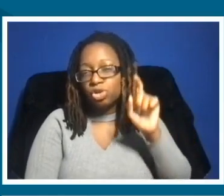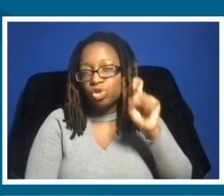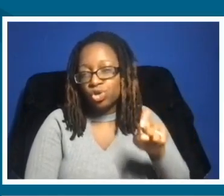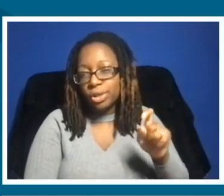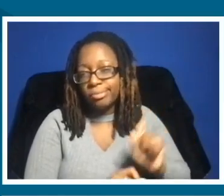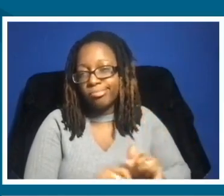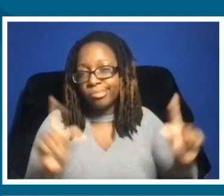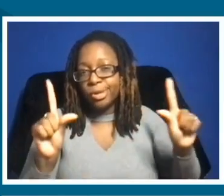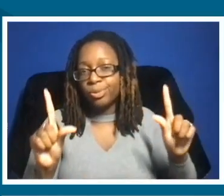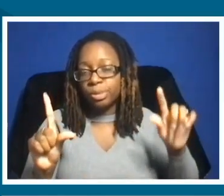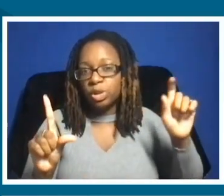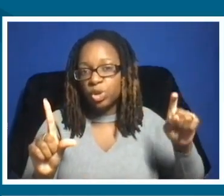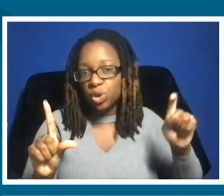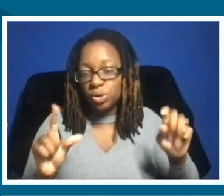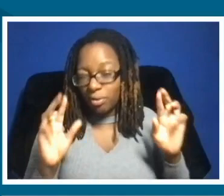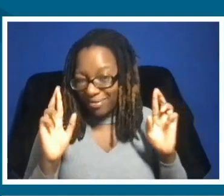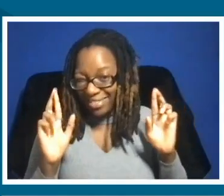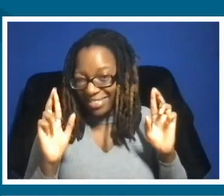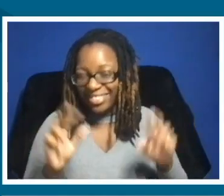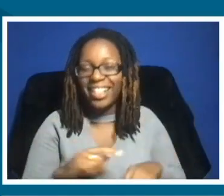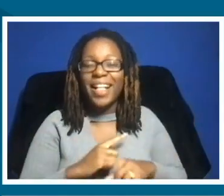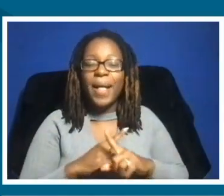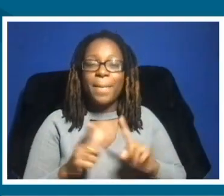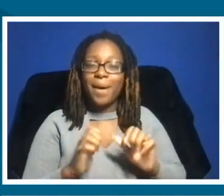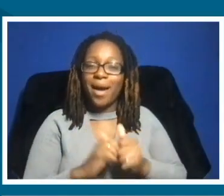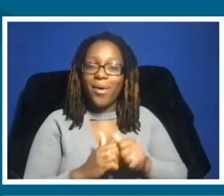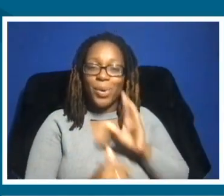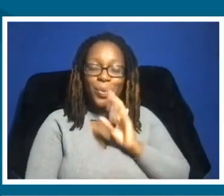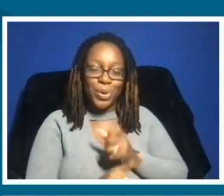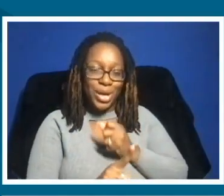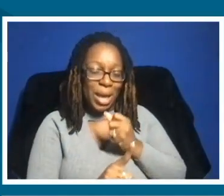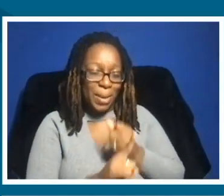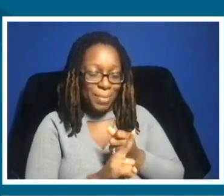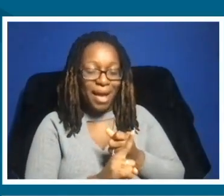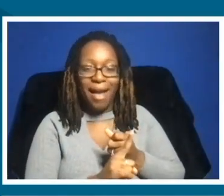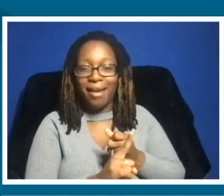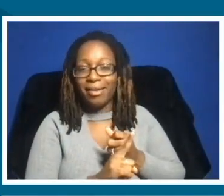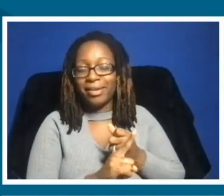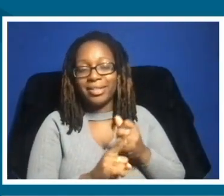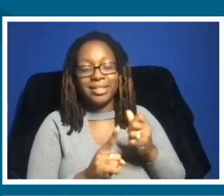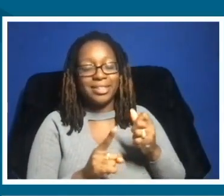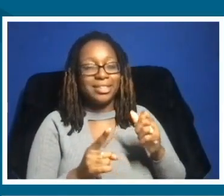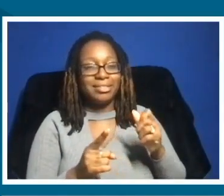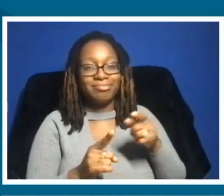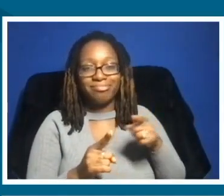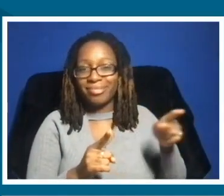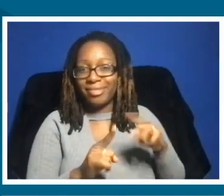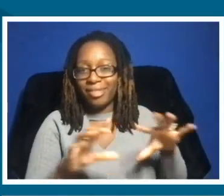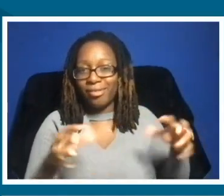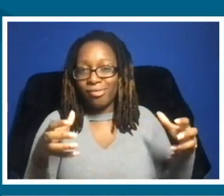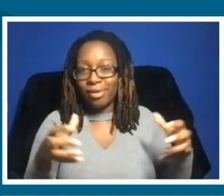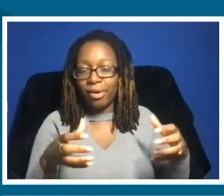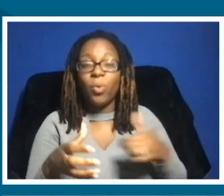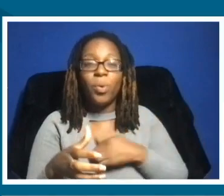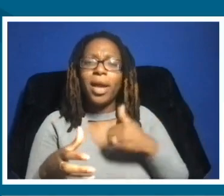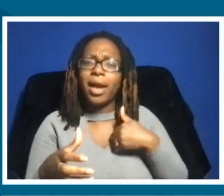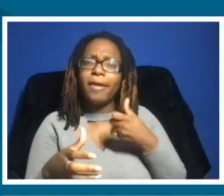how was the information about the impacted neighborhood gathered we did a